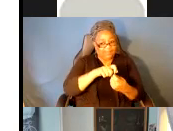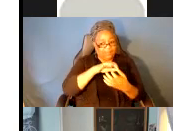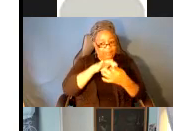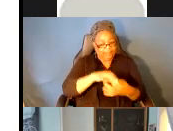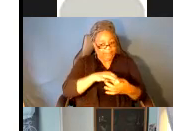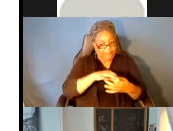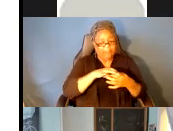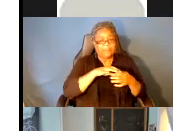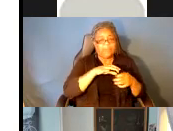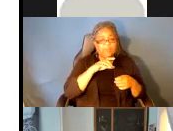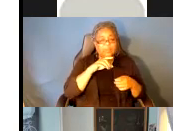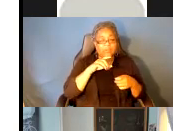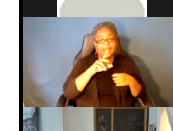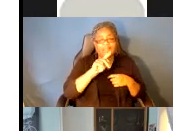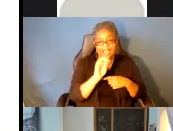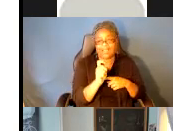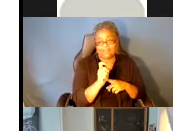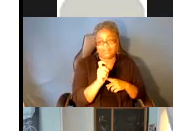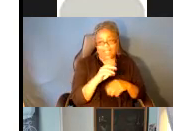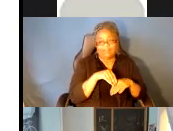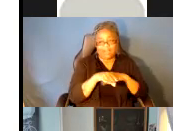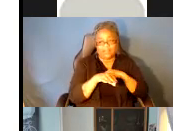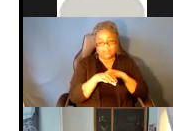with tax advice from Springboard.